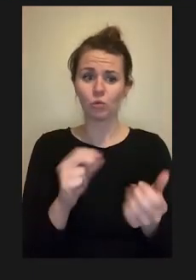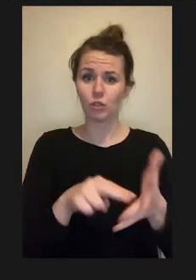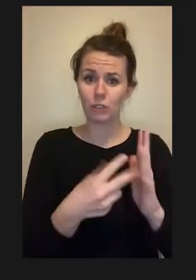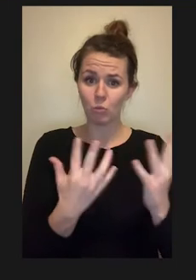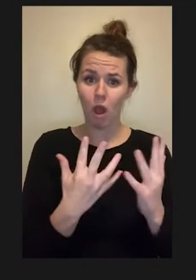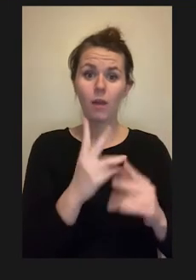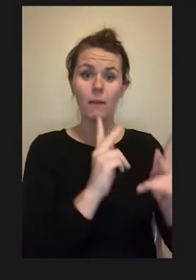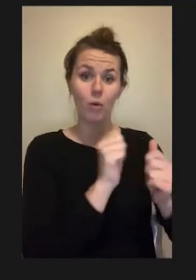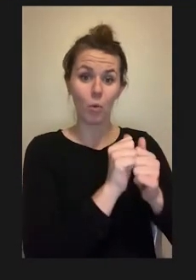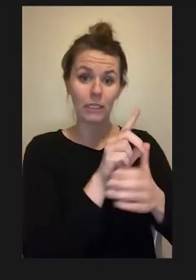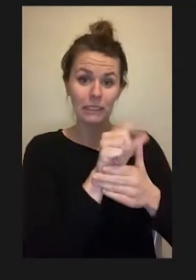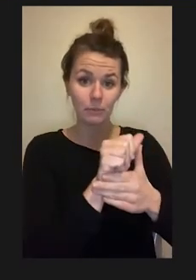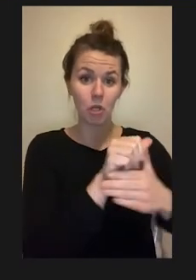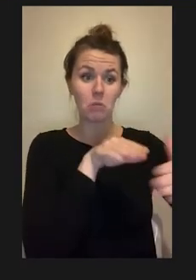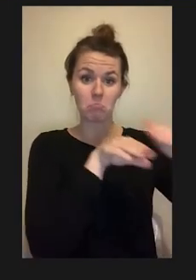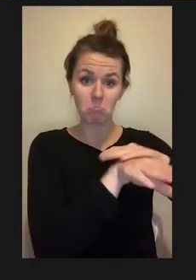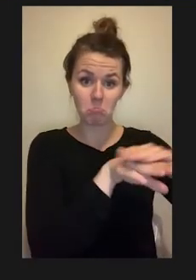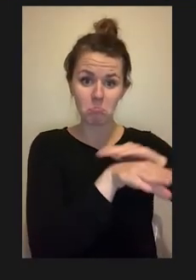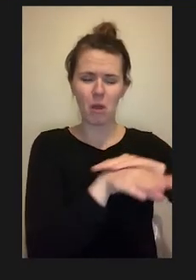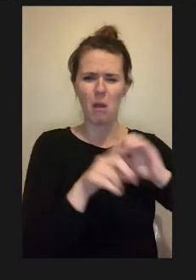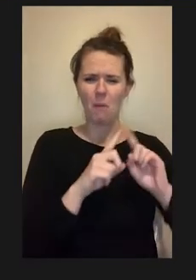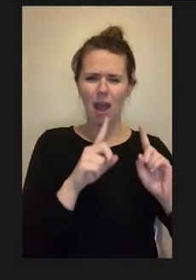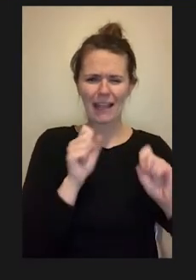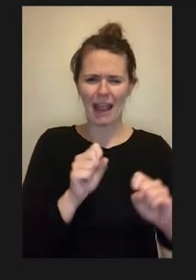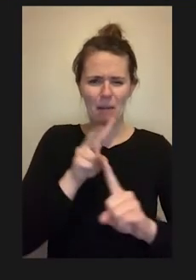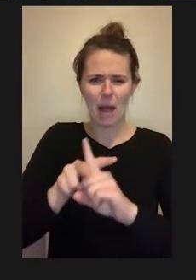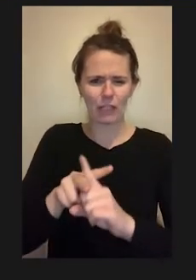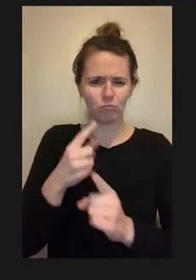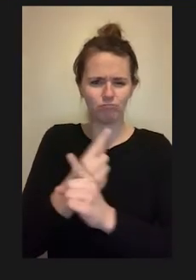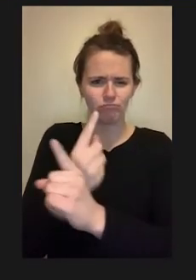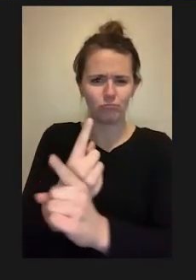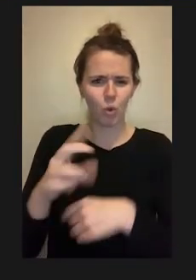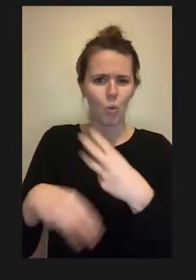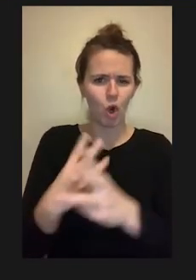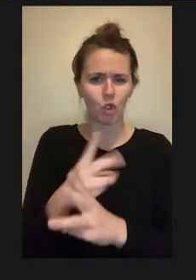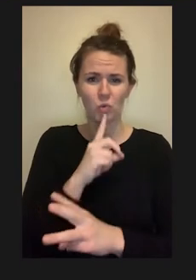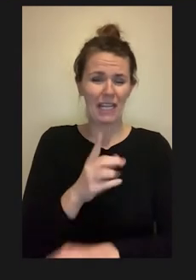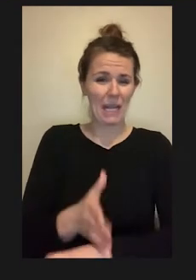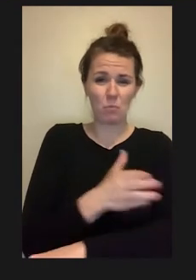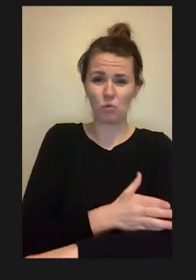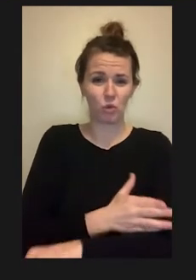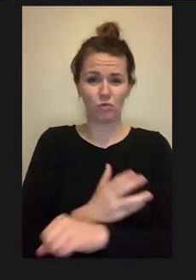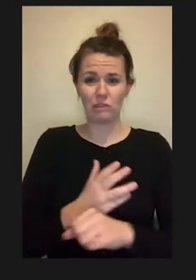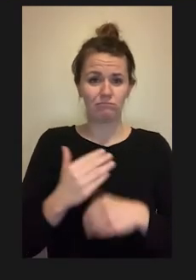disabilities really this makes good common sense and improves efficiency for all users.